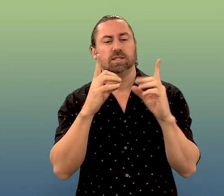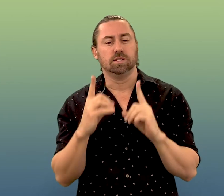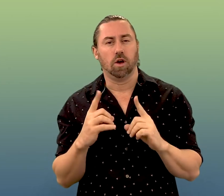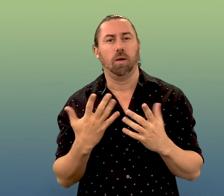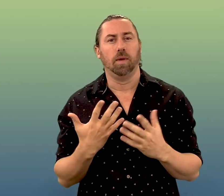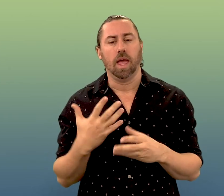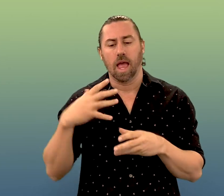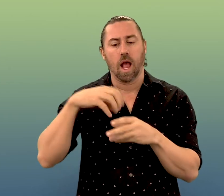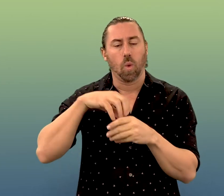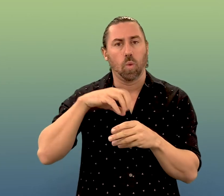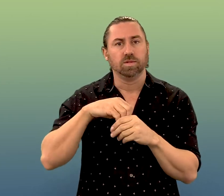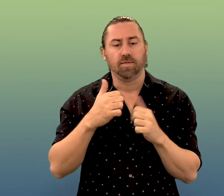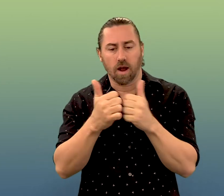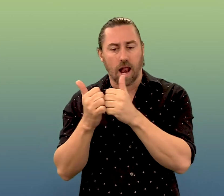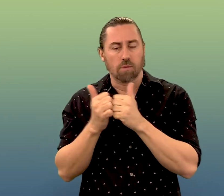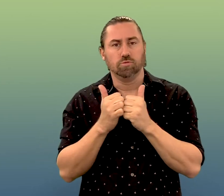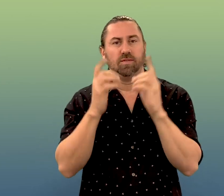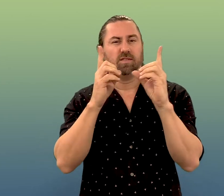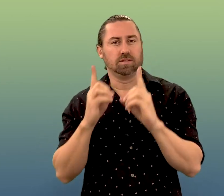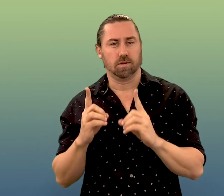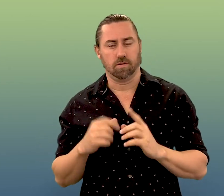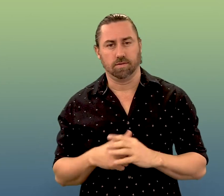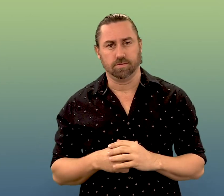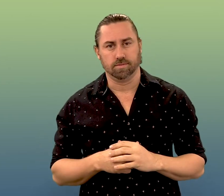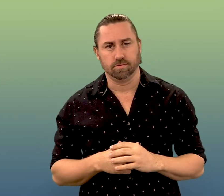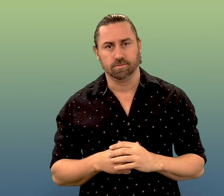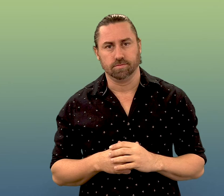Design. Inclusive and collaborative design.